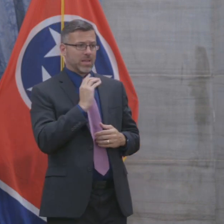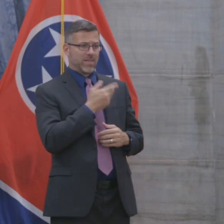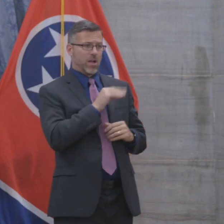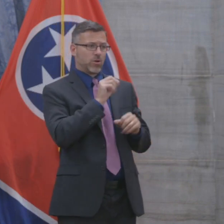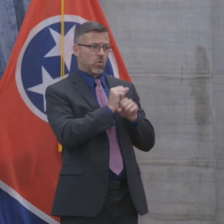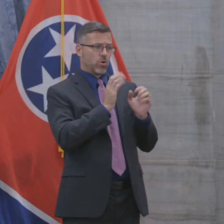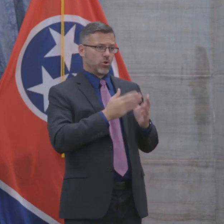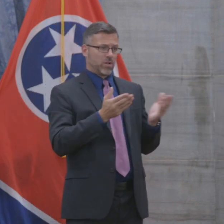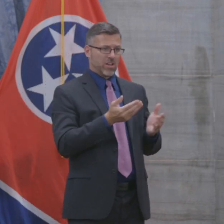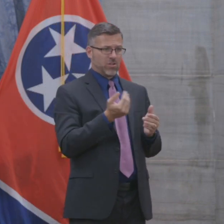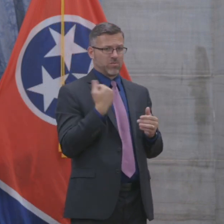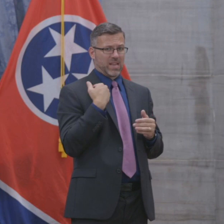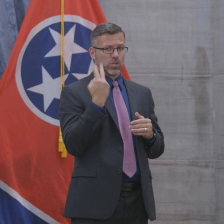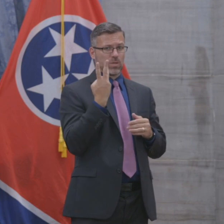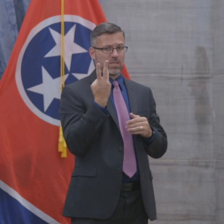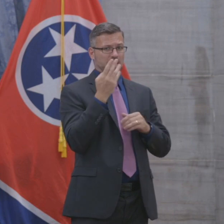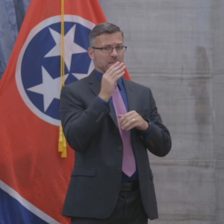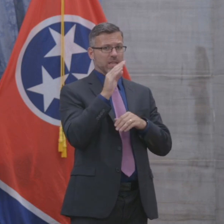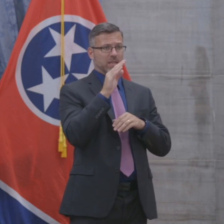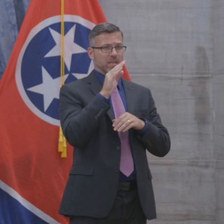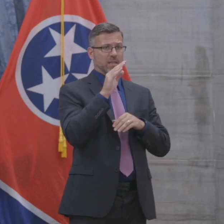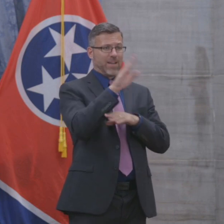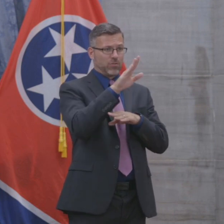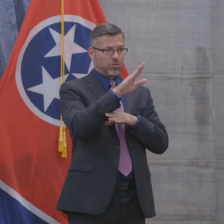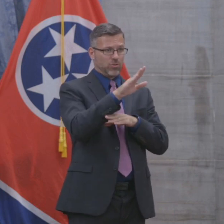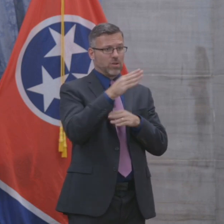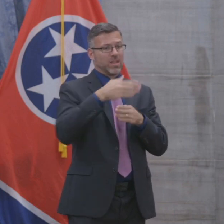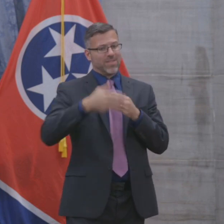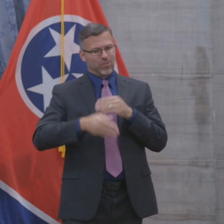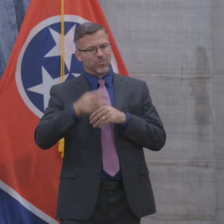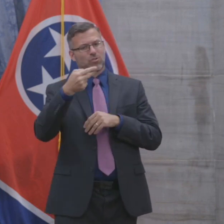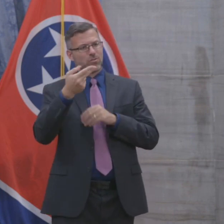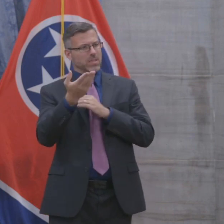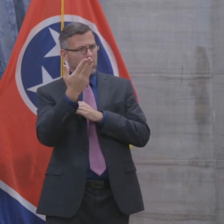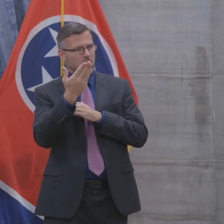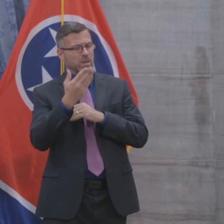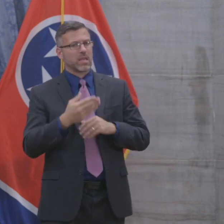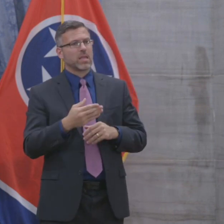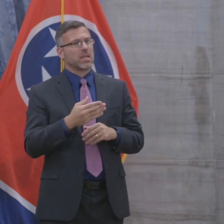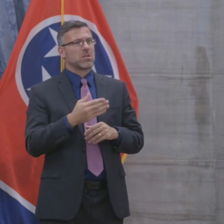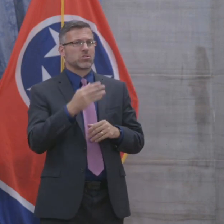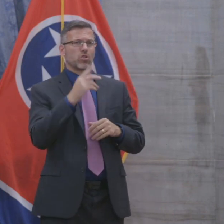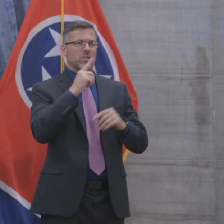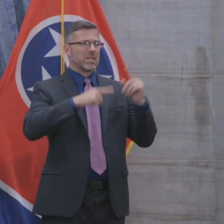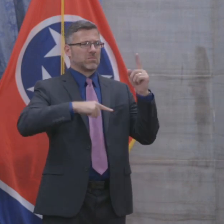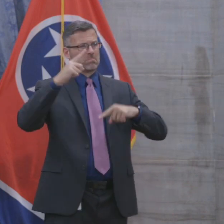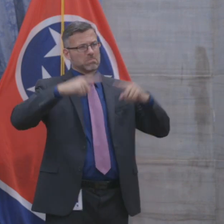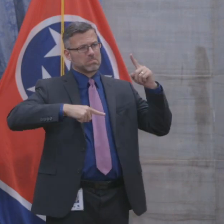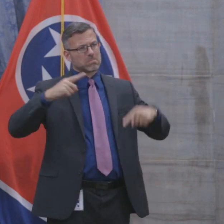record that she even took a test. What is happening with our testing? DR. PIERCEY: Yeah, those kind